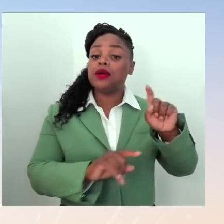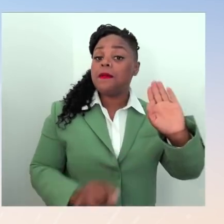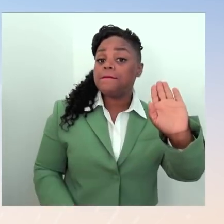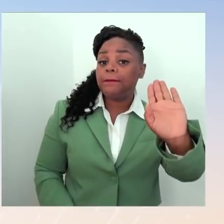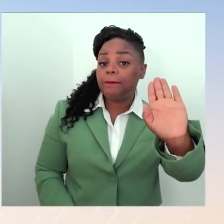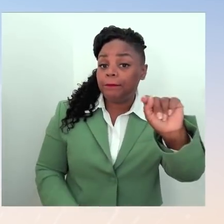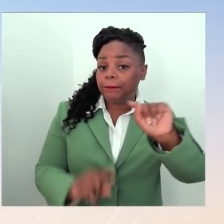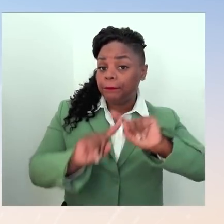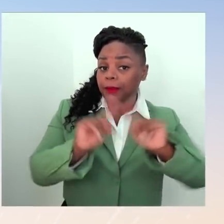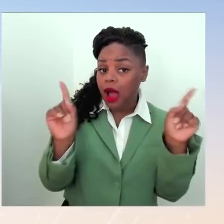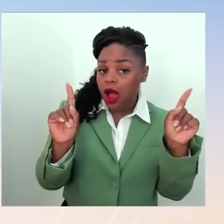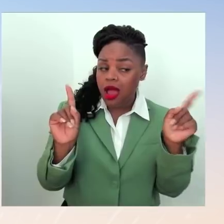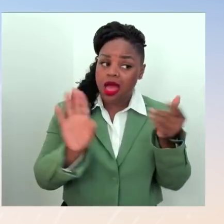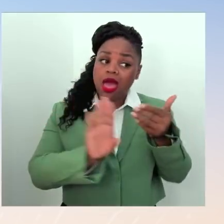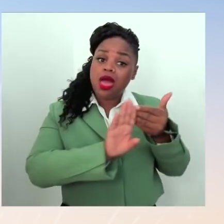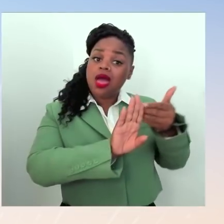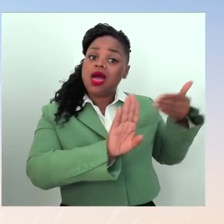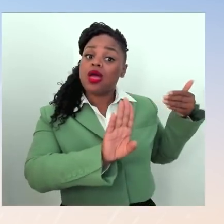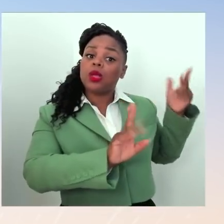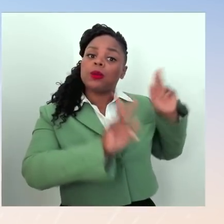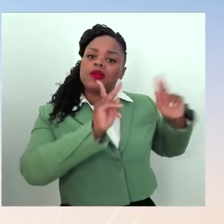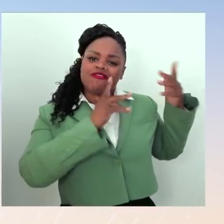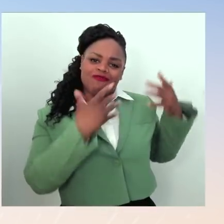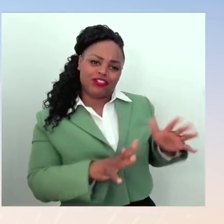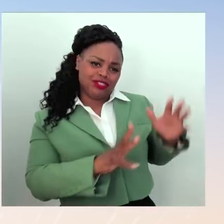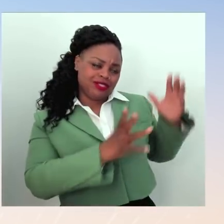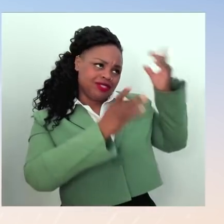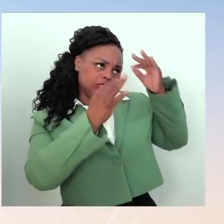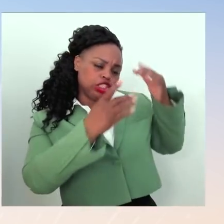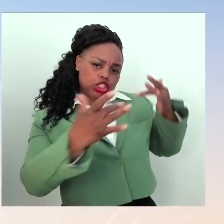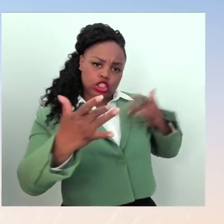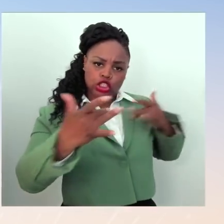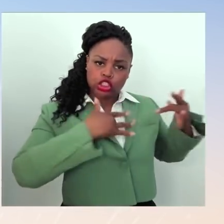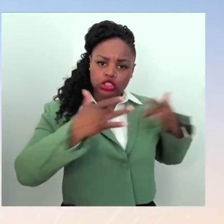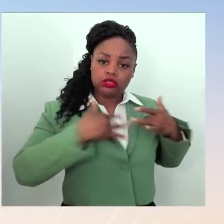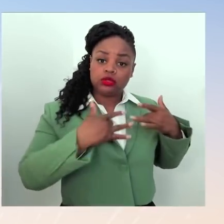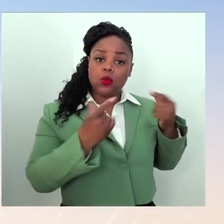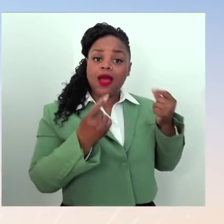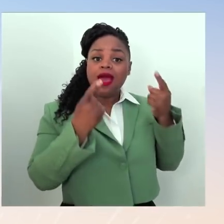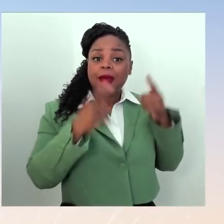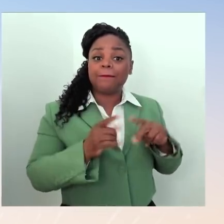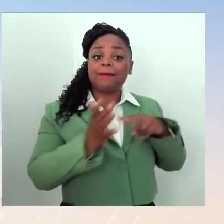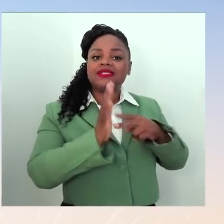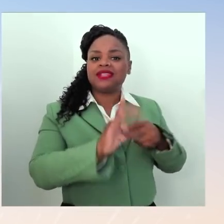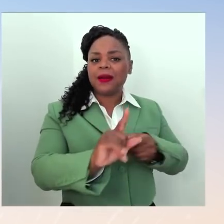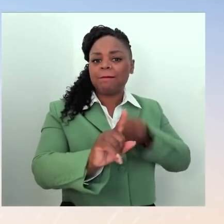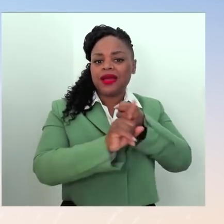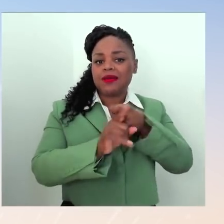The Press: So you say that you're going to do everything that you can to reduce the impact that high gas prices have on Americans.